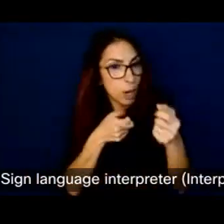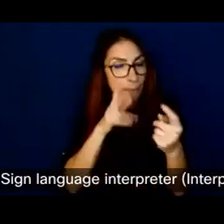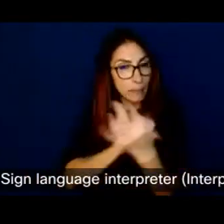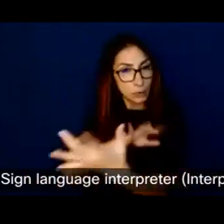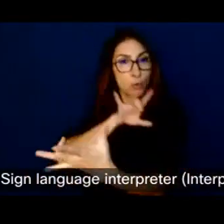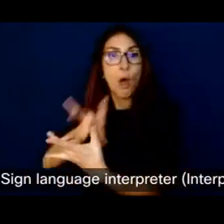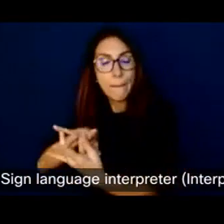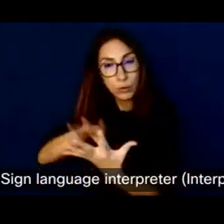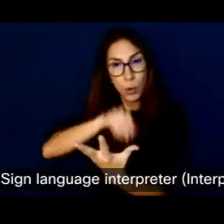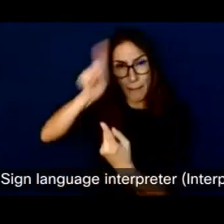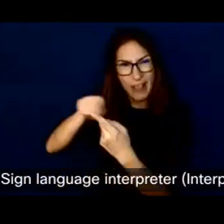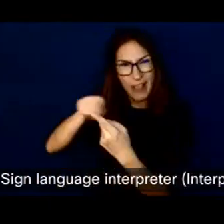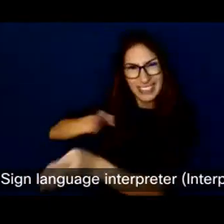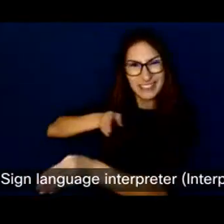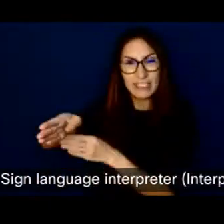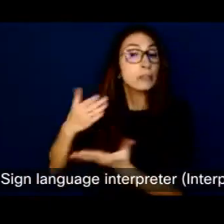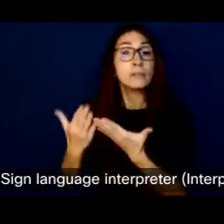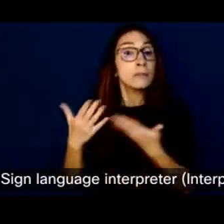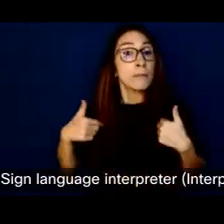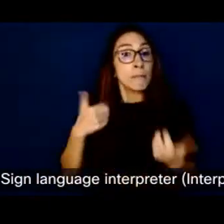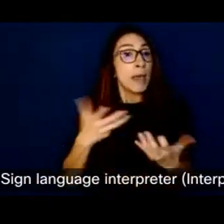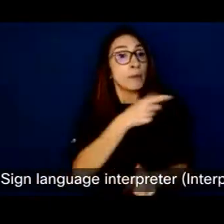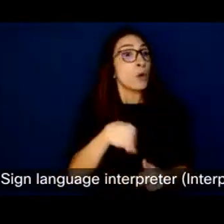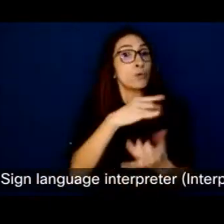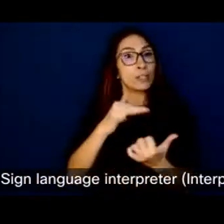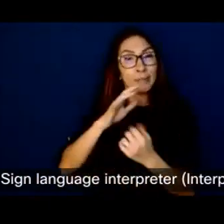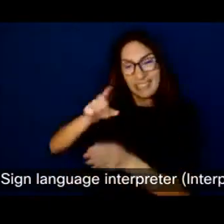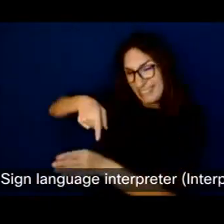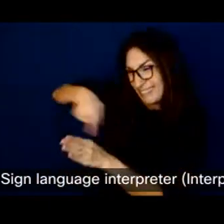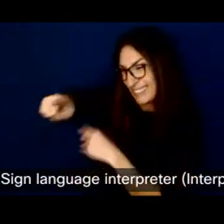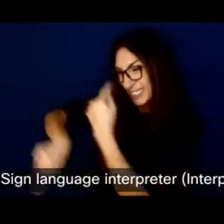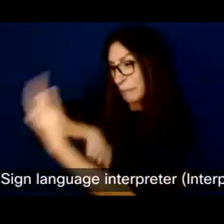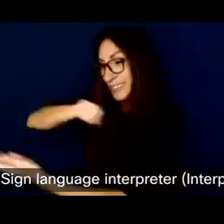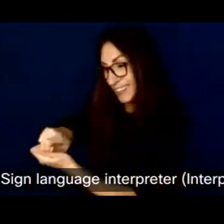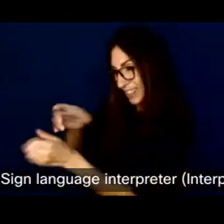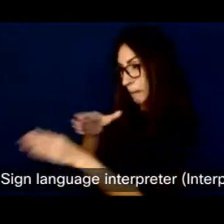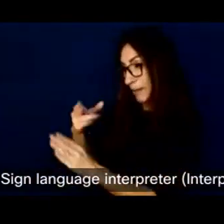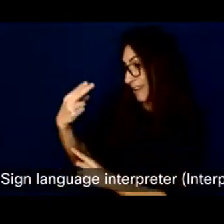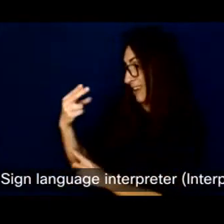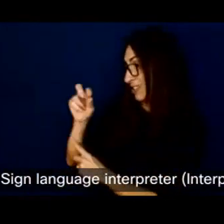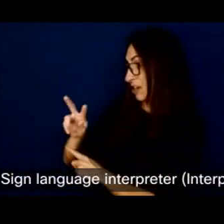they don't want to be an HIV care provider, the